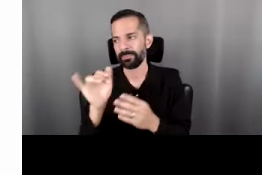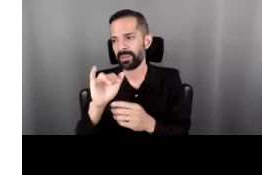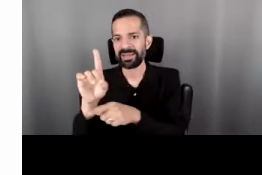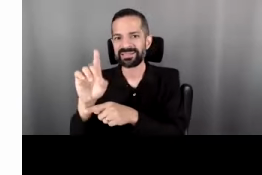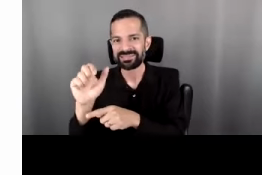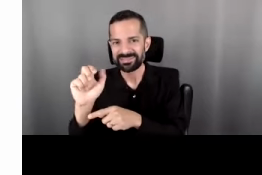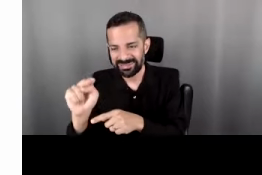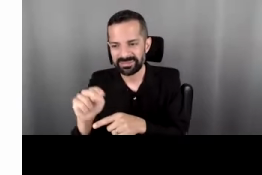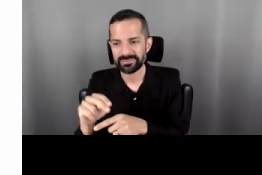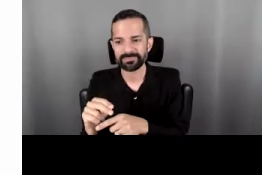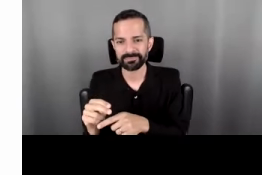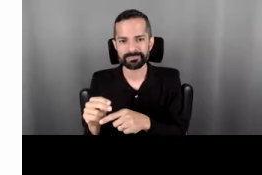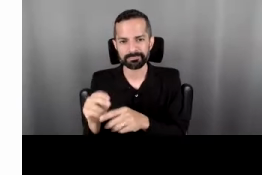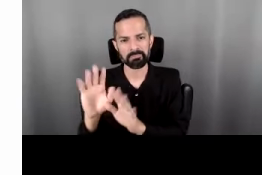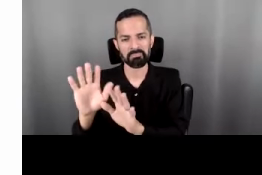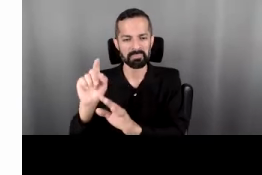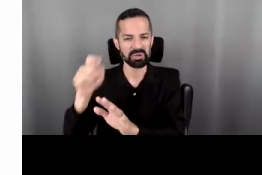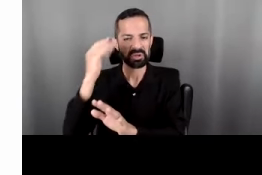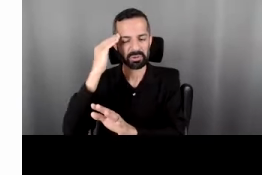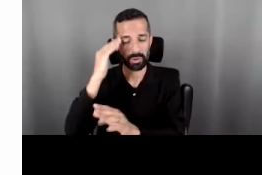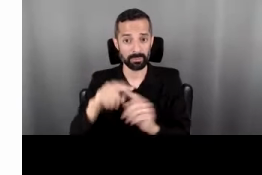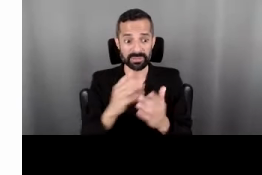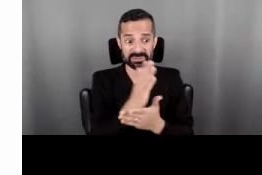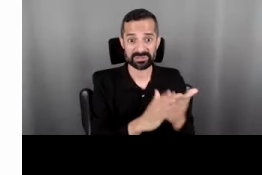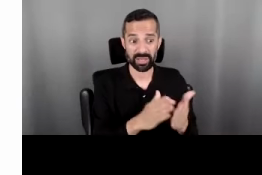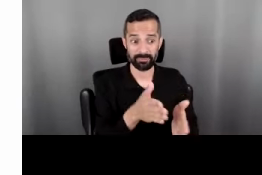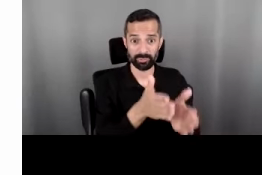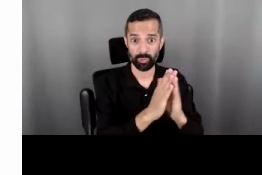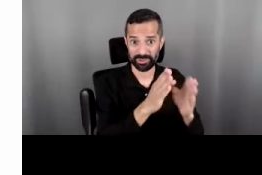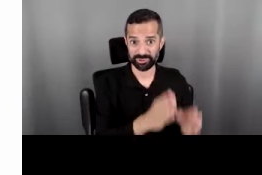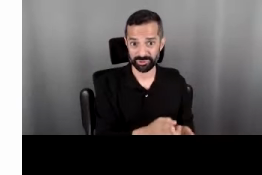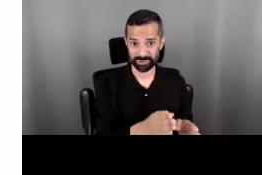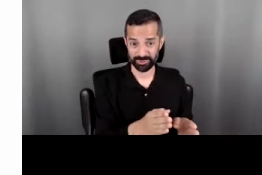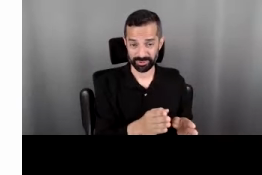but even some requesters who have been through this process before